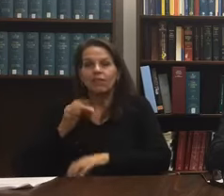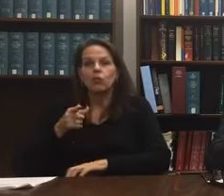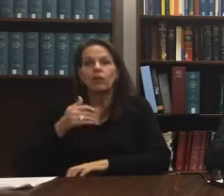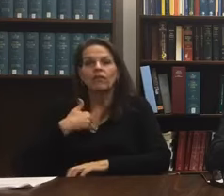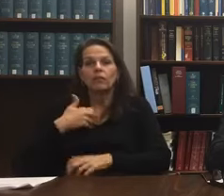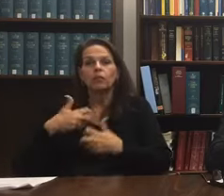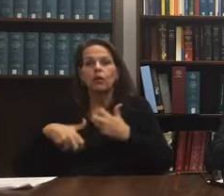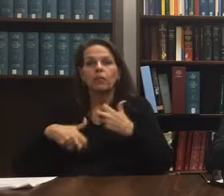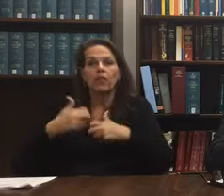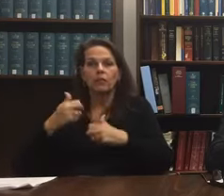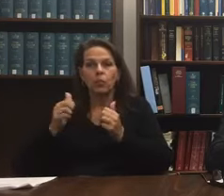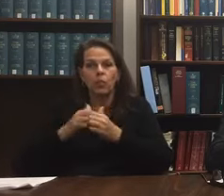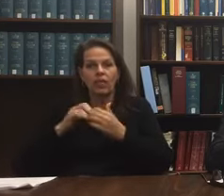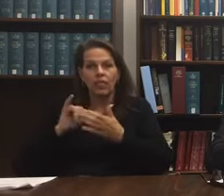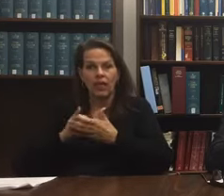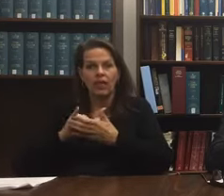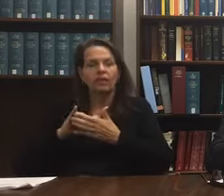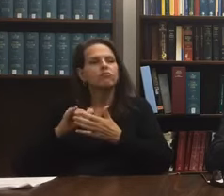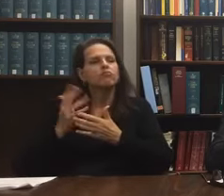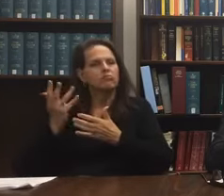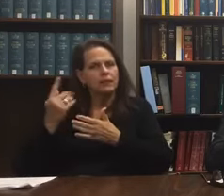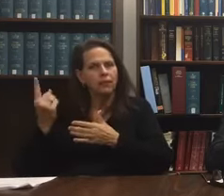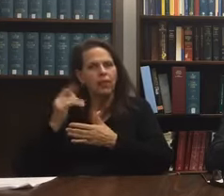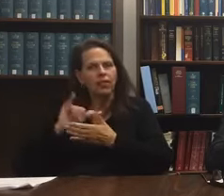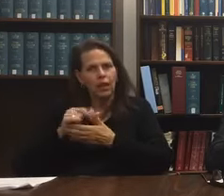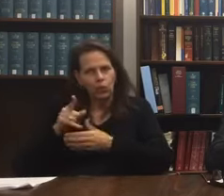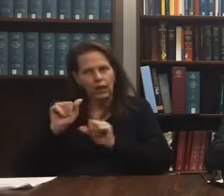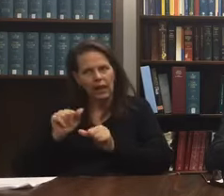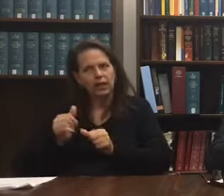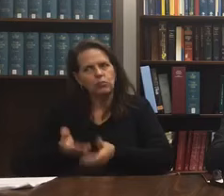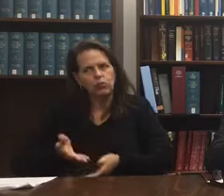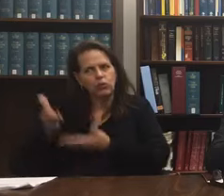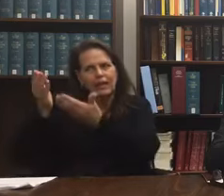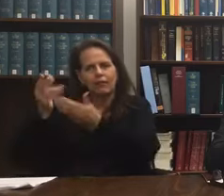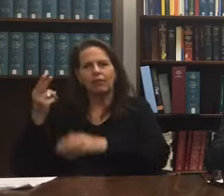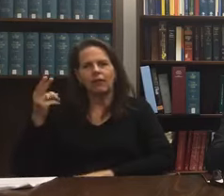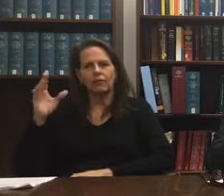that then that's something you can take to the hearing officer you can fax in a